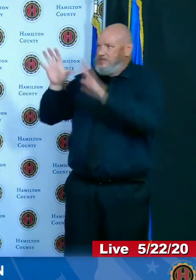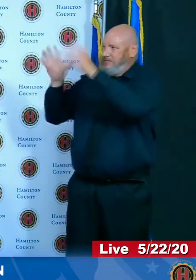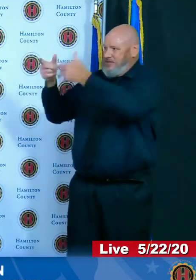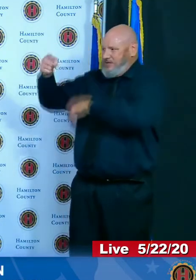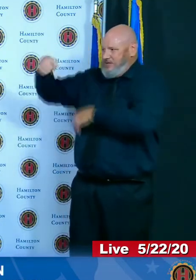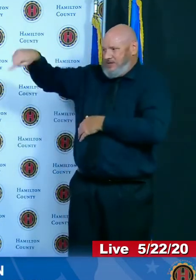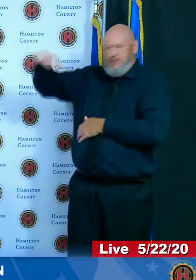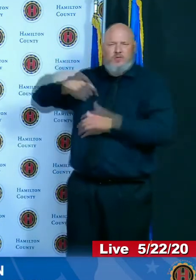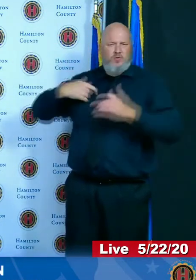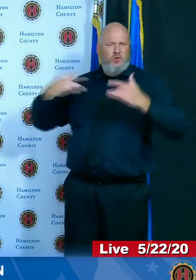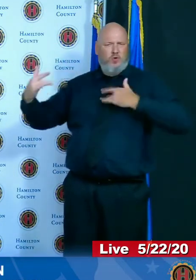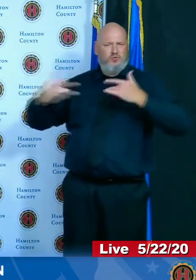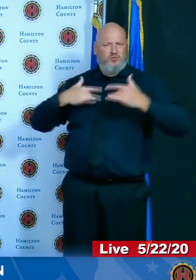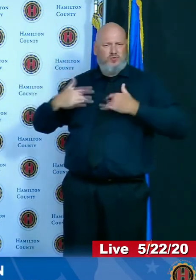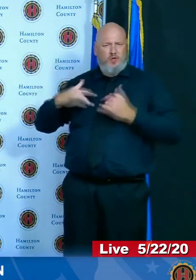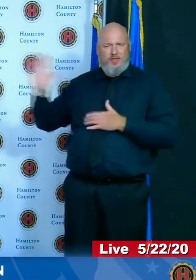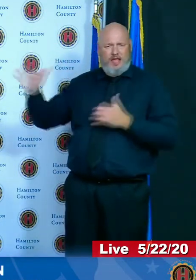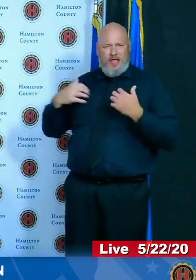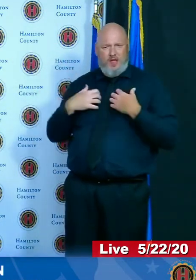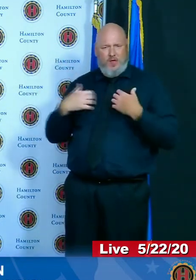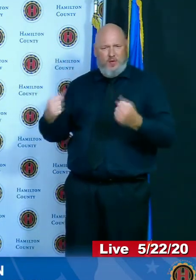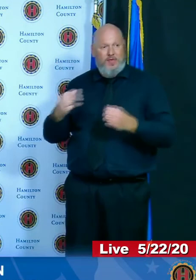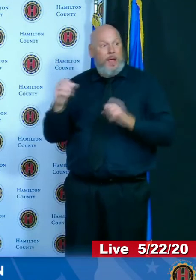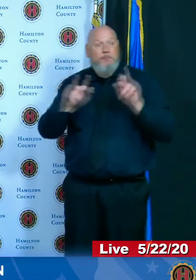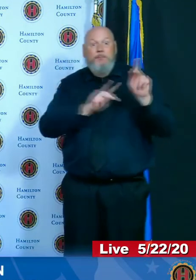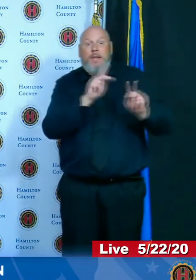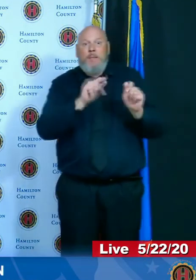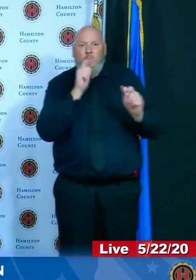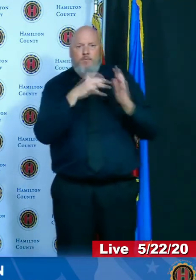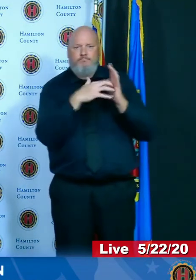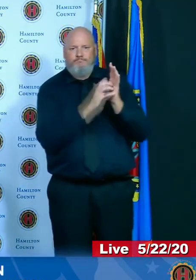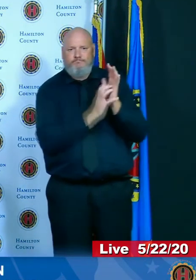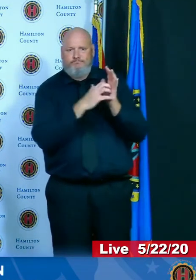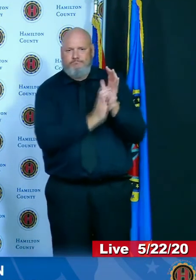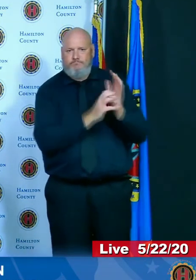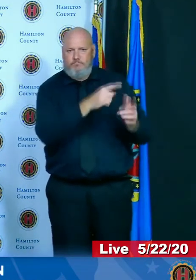we are elderly or have health conditions to continue to take additional steps to